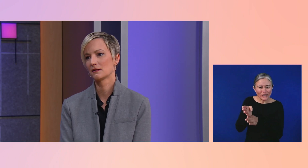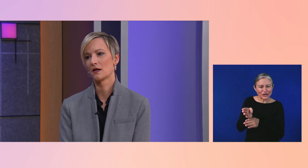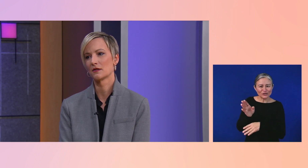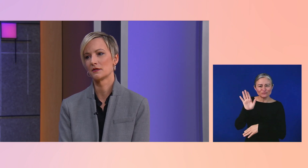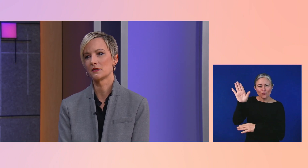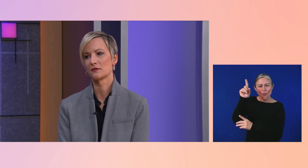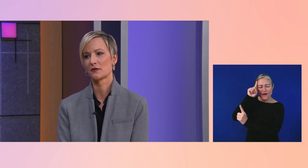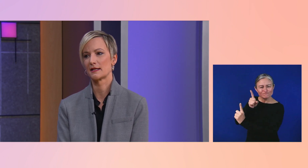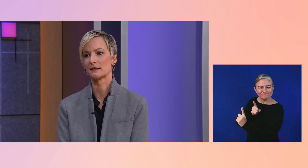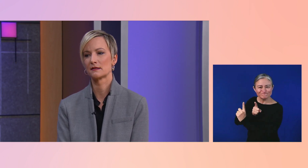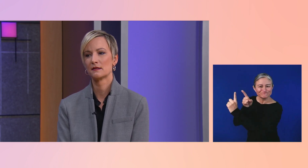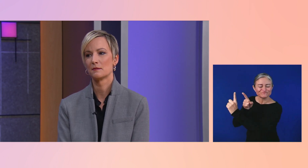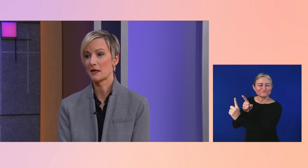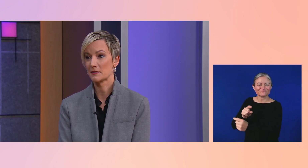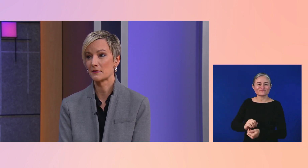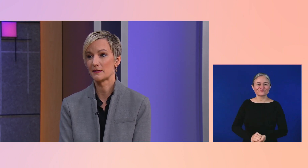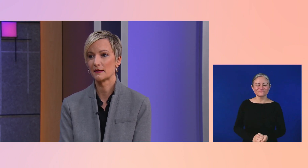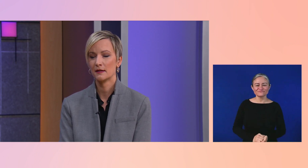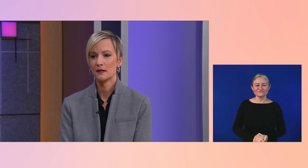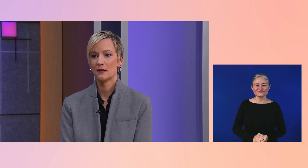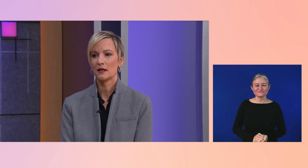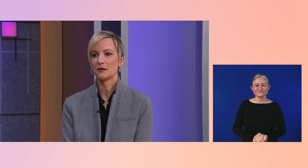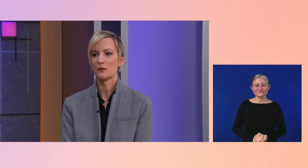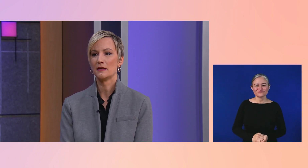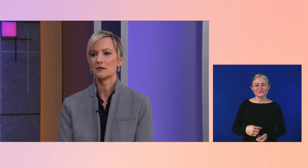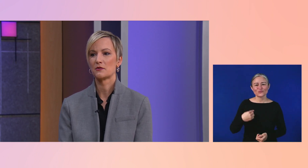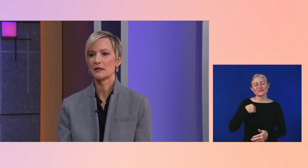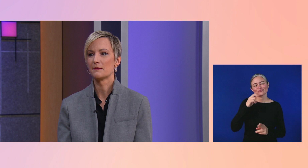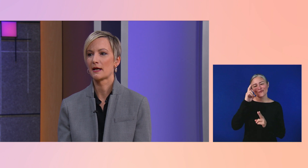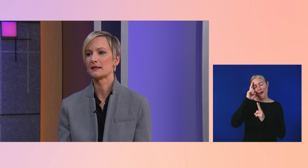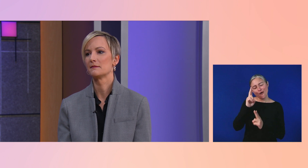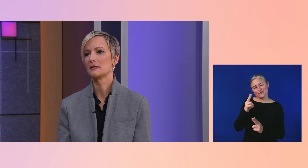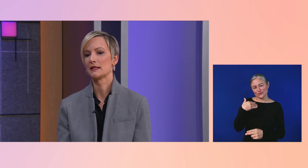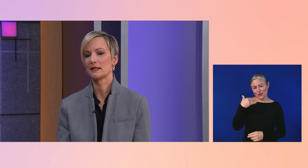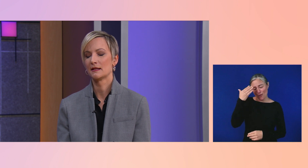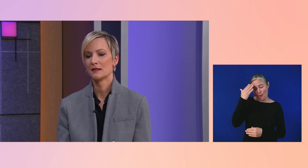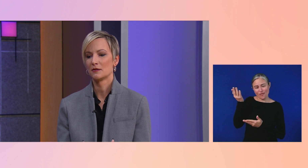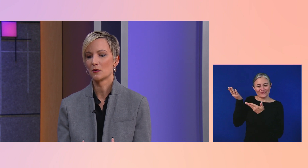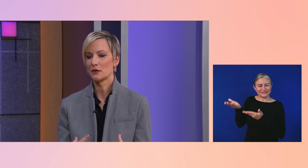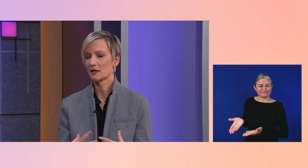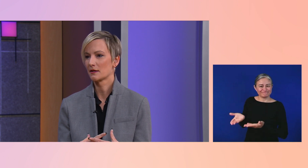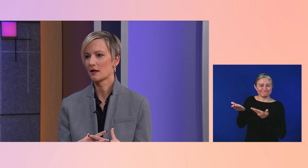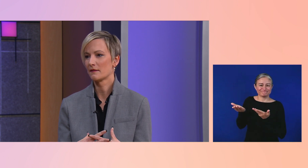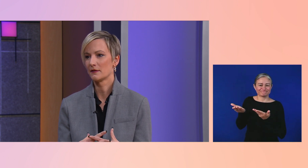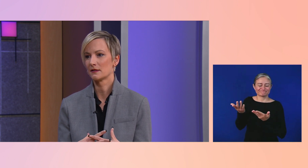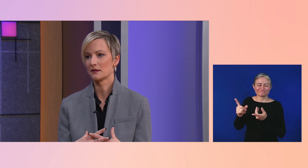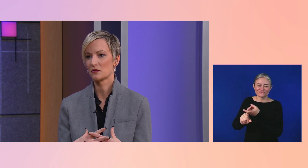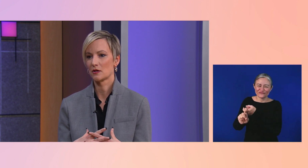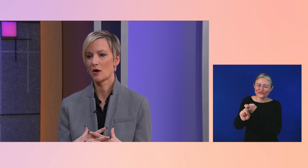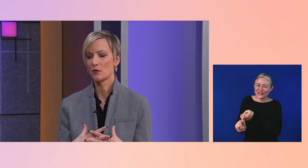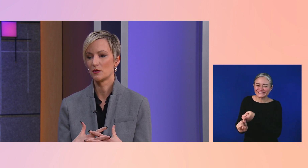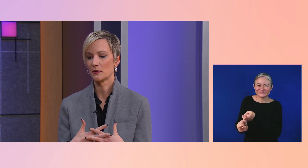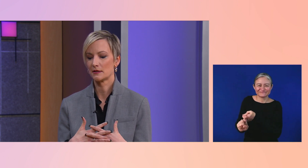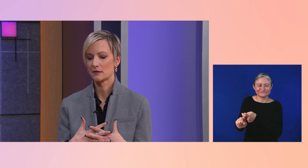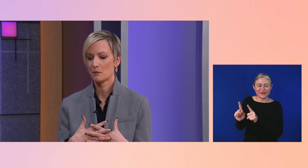call her dear friend, mentor, and the way that she impacted me. We talked often, and she always was